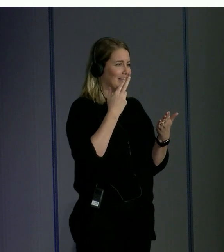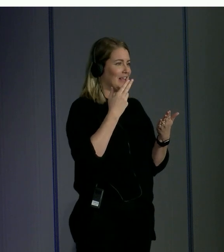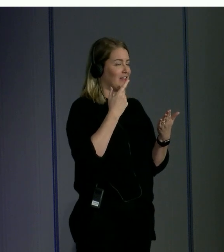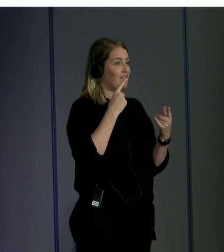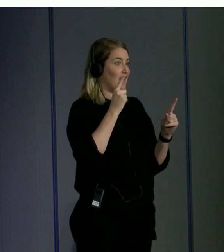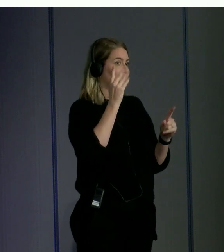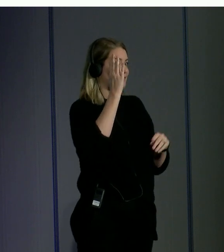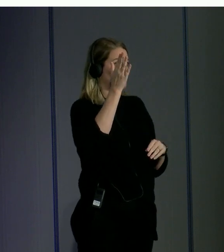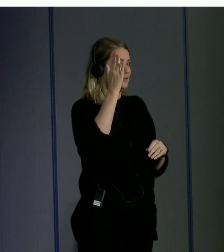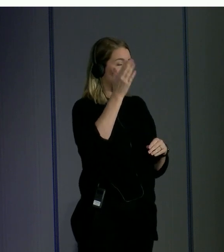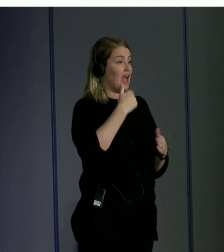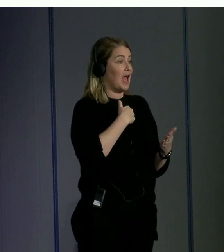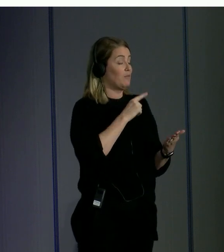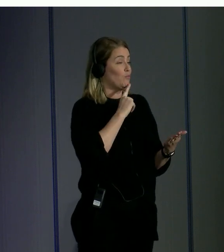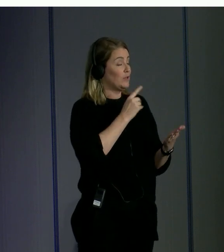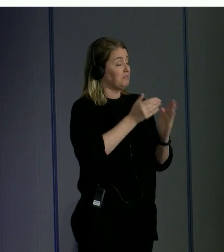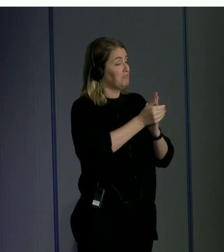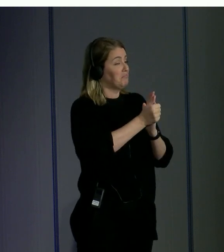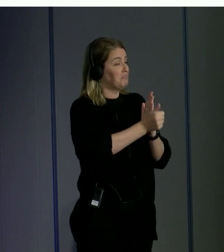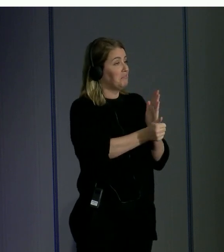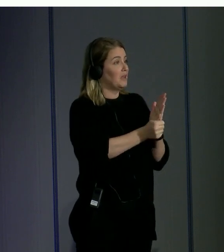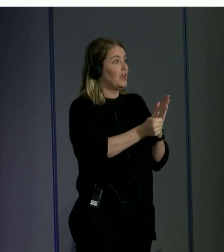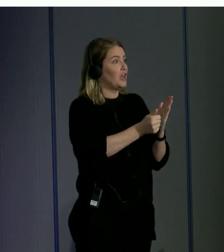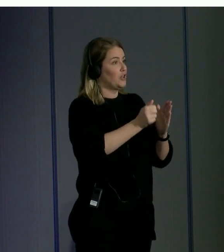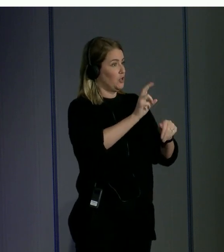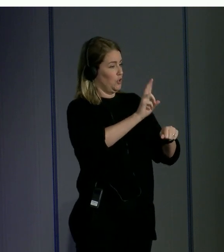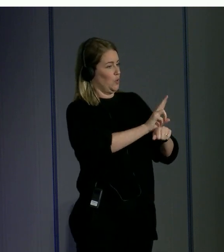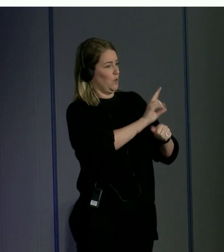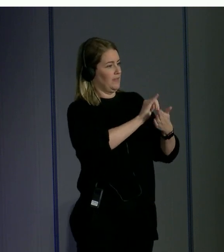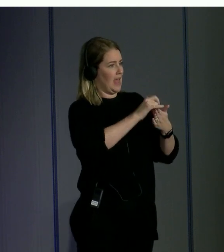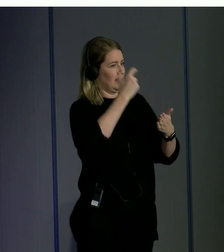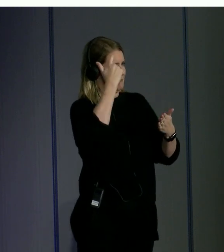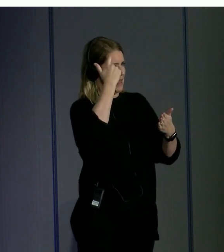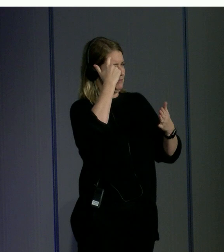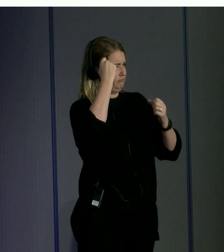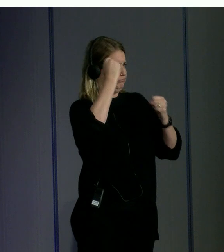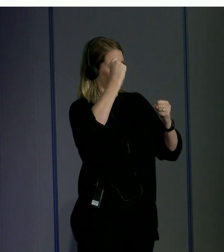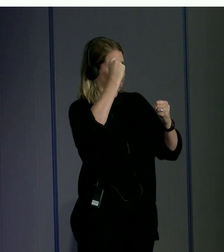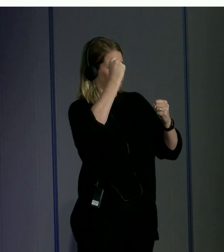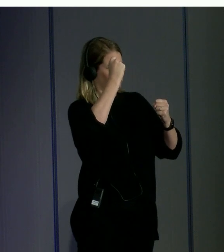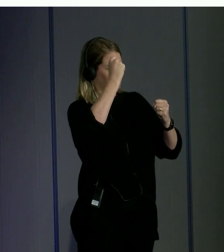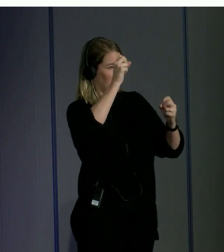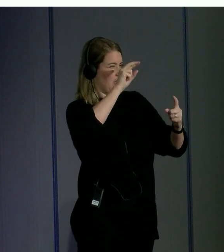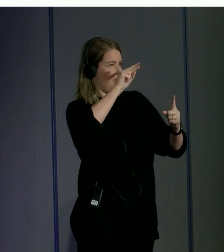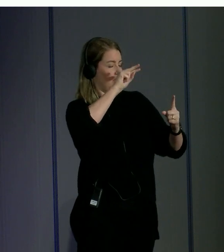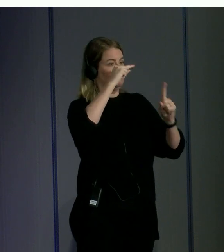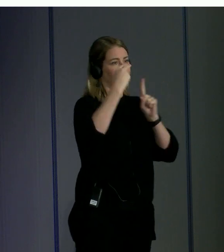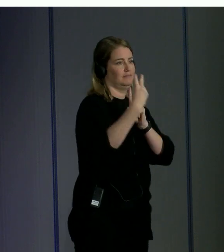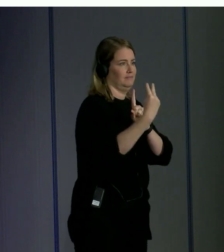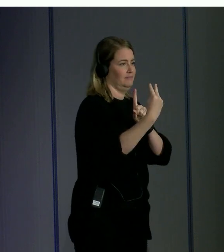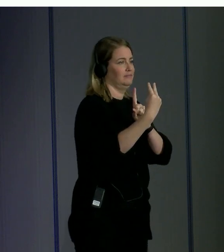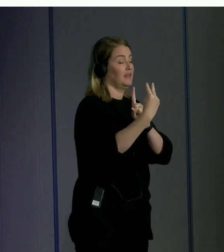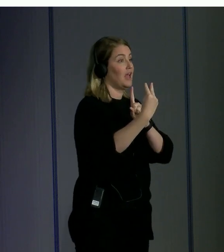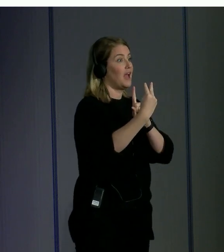I'm really good at using that powerful mind to put myself in your point of view and be an effective presenter.